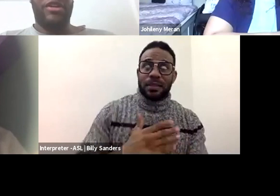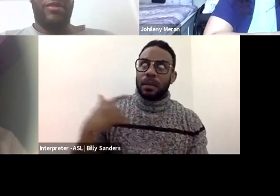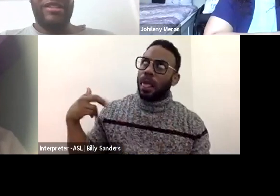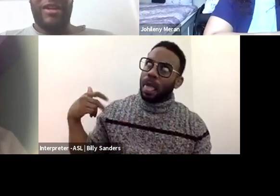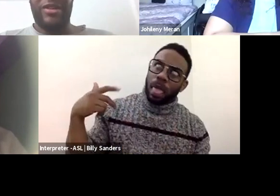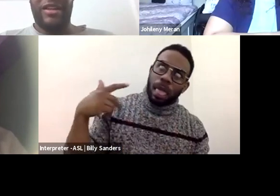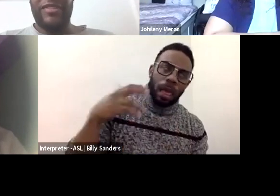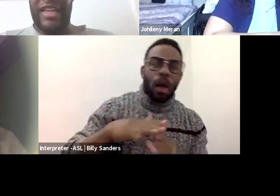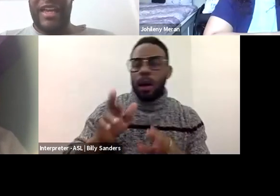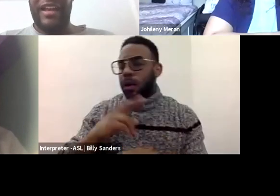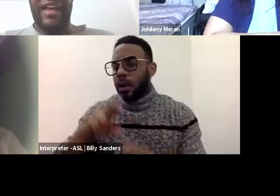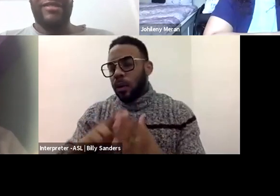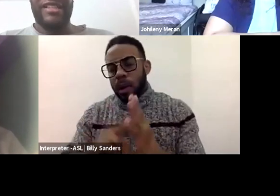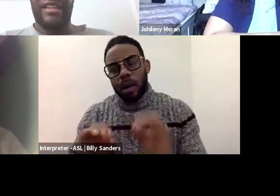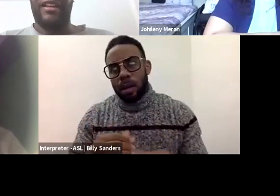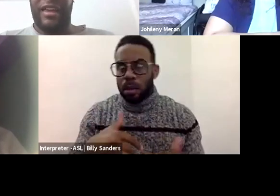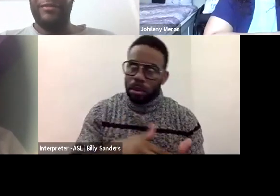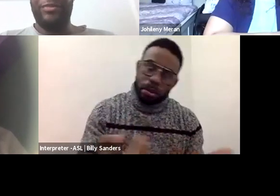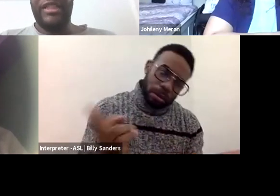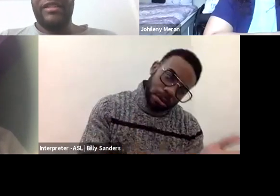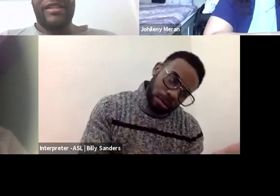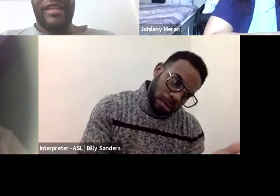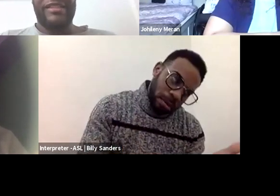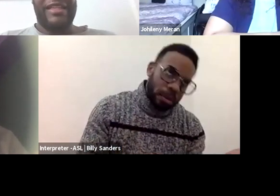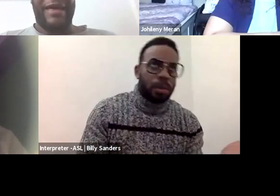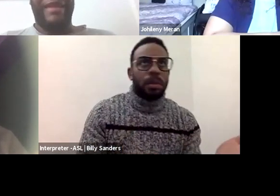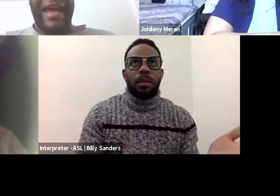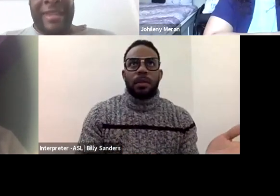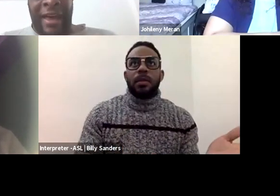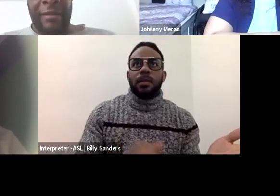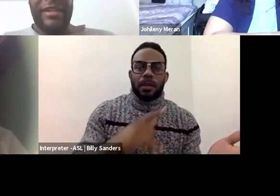under way to the registrar's office again and they are like yes, it is that Black time.